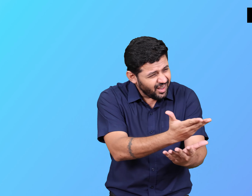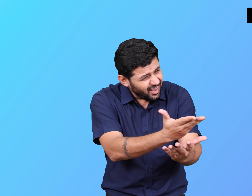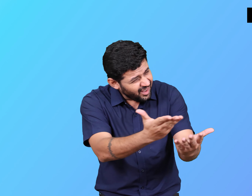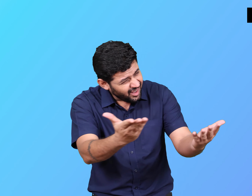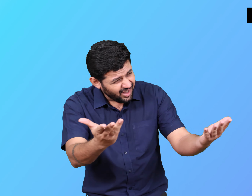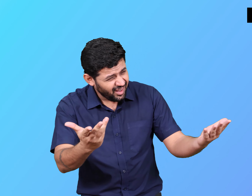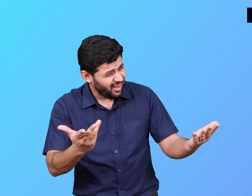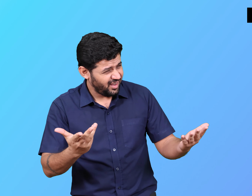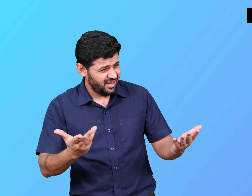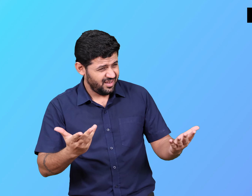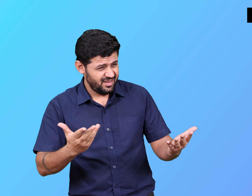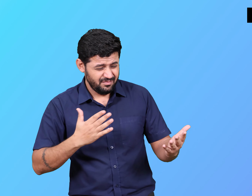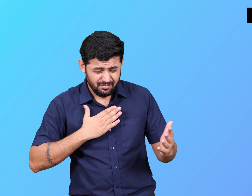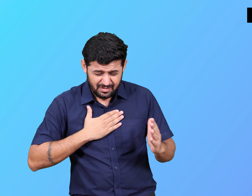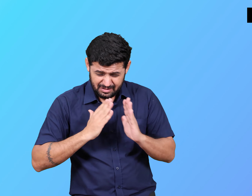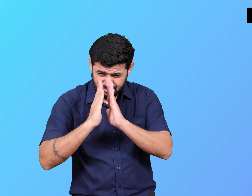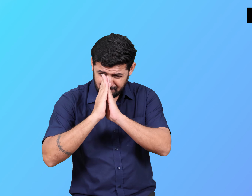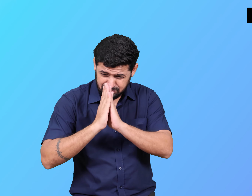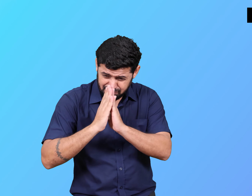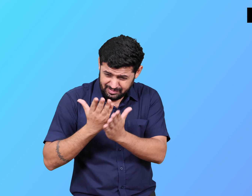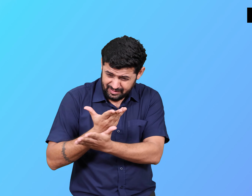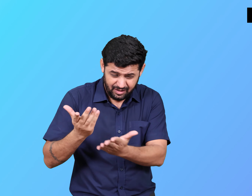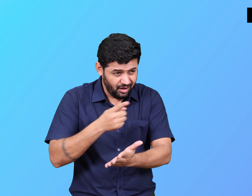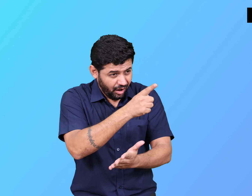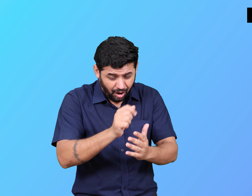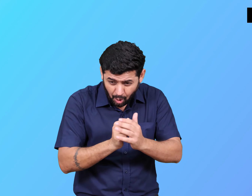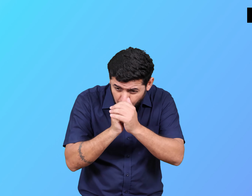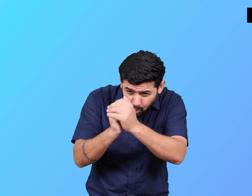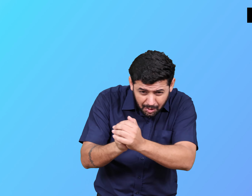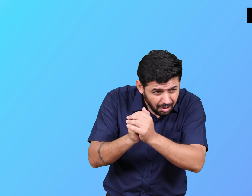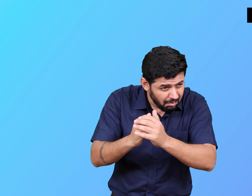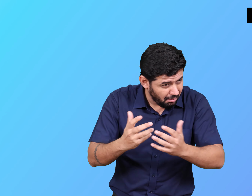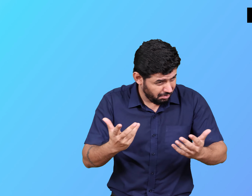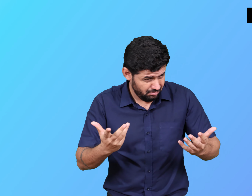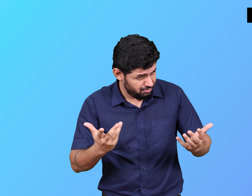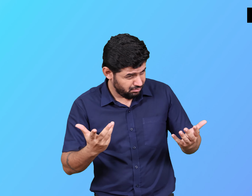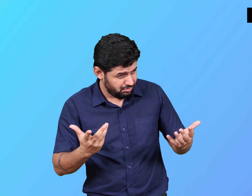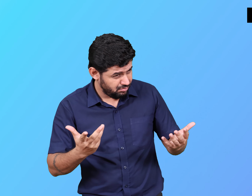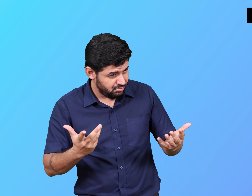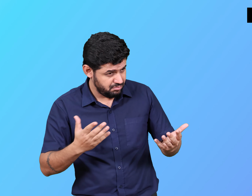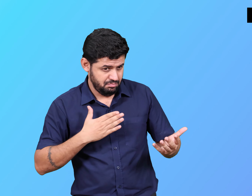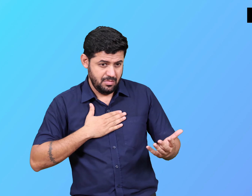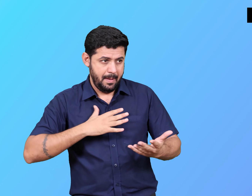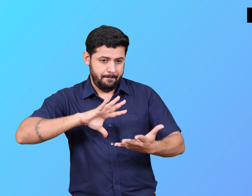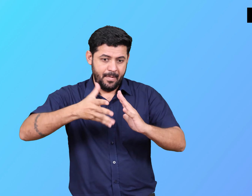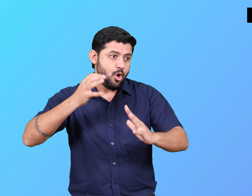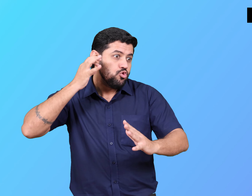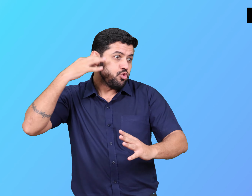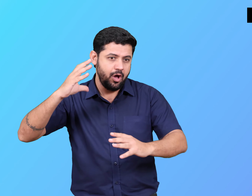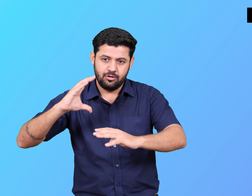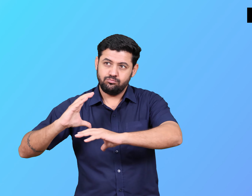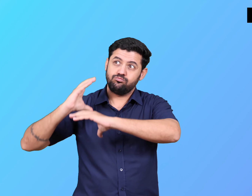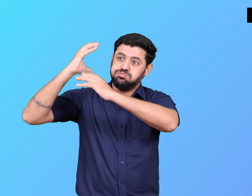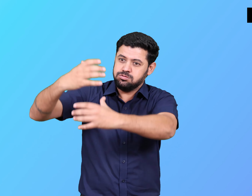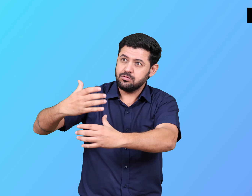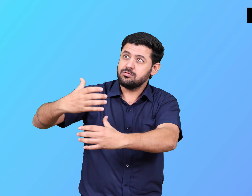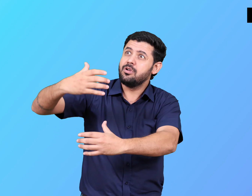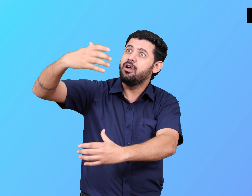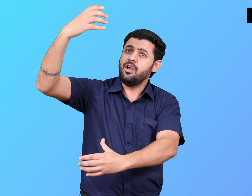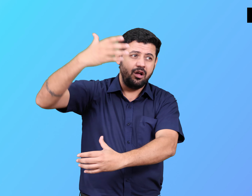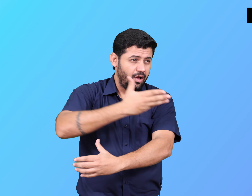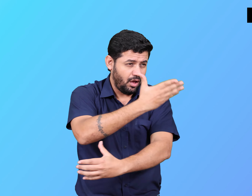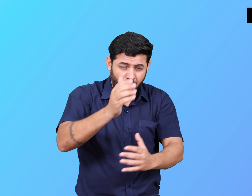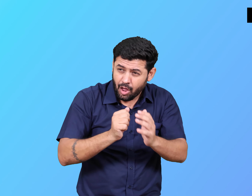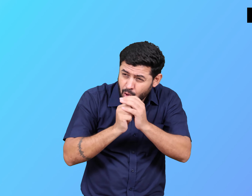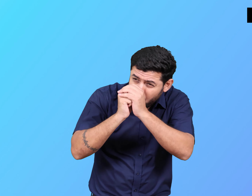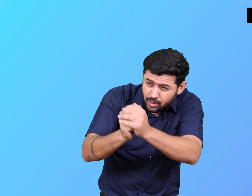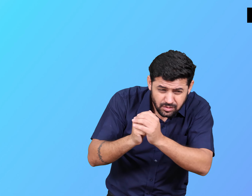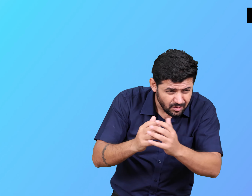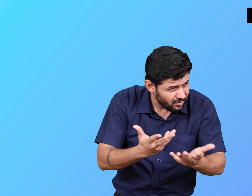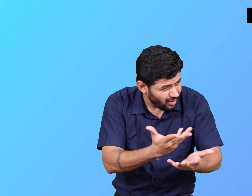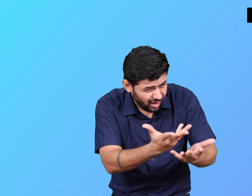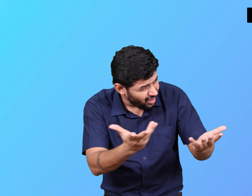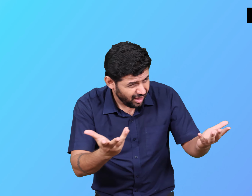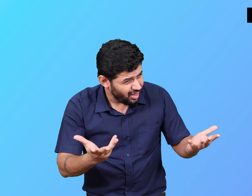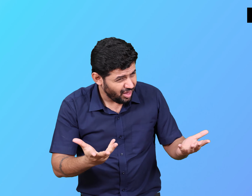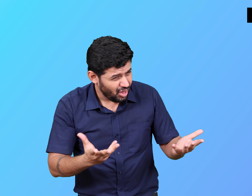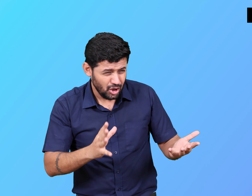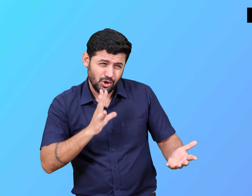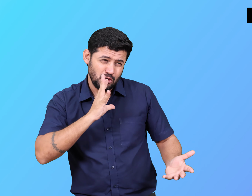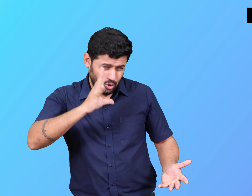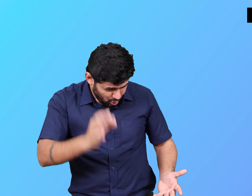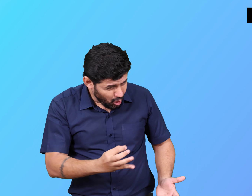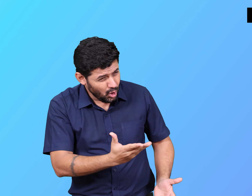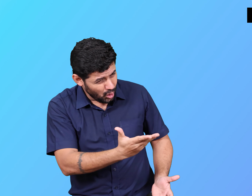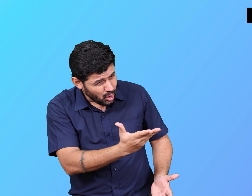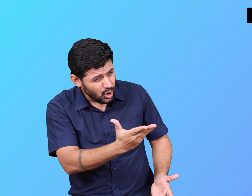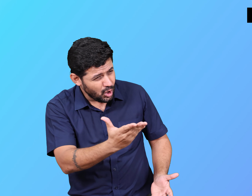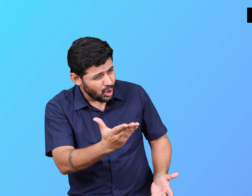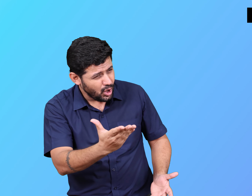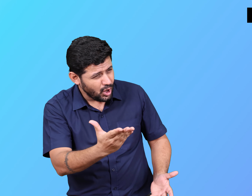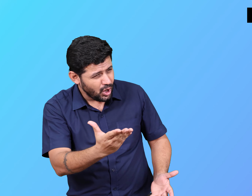is it true that you don’t worship my gods? And is it true that you didn’t bow down and worship the gold idol I have set up?